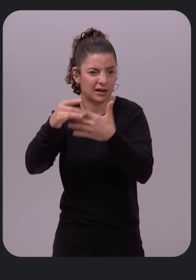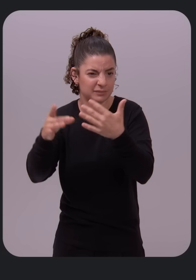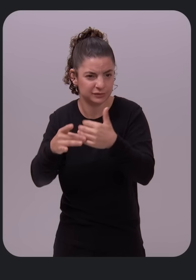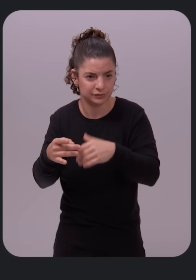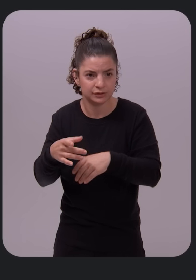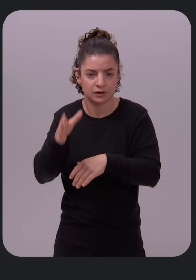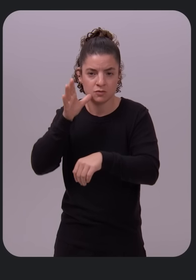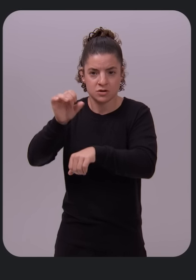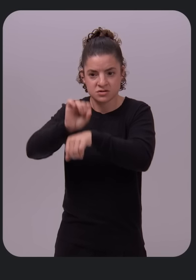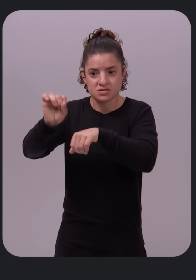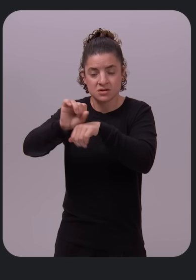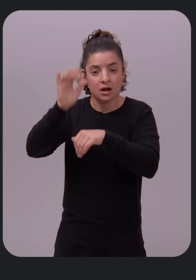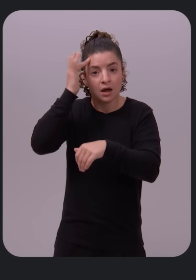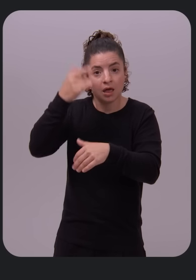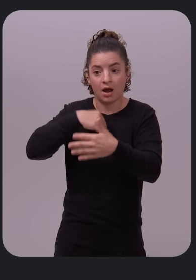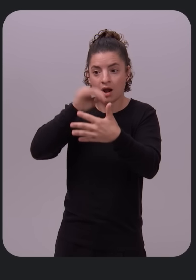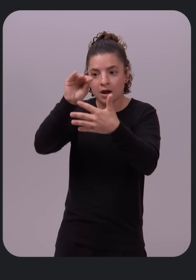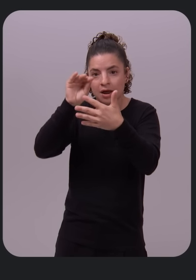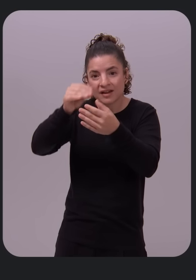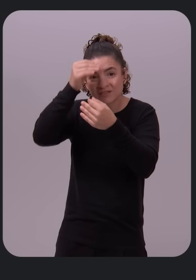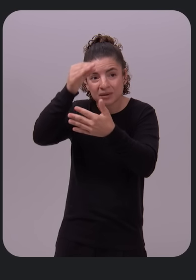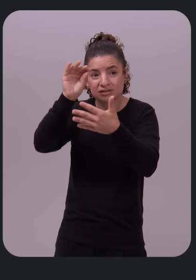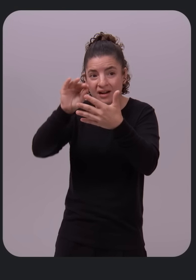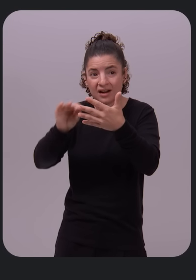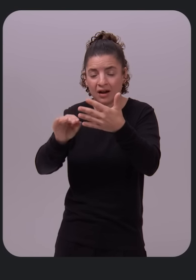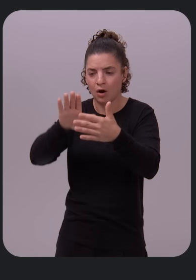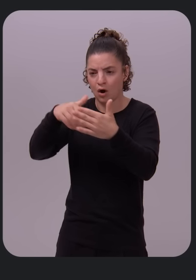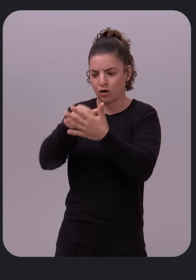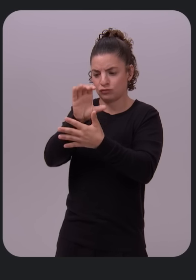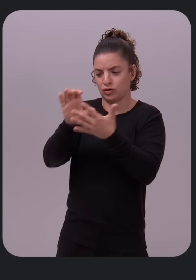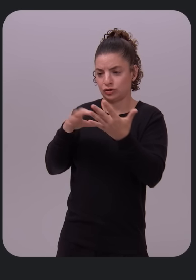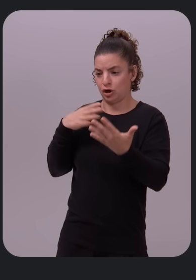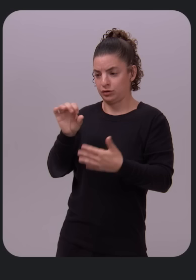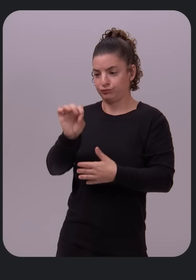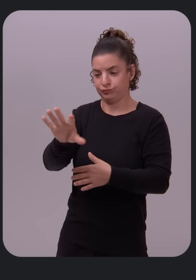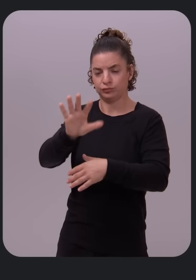work of filling in forms with all the criteria I asked for.